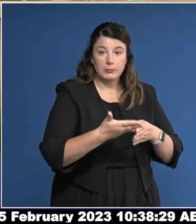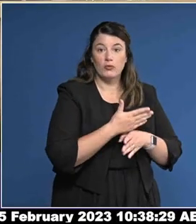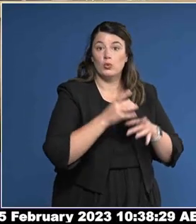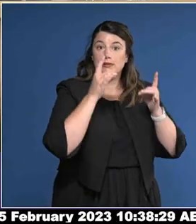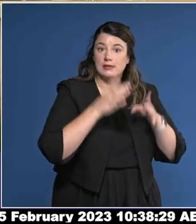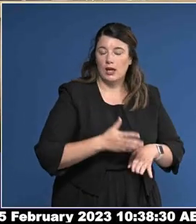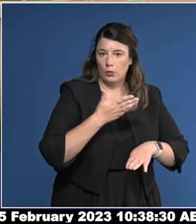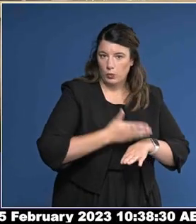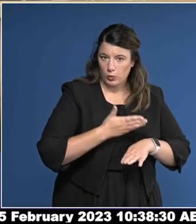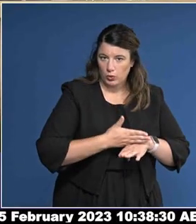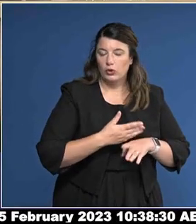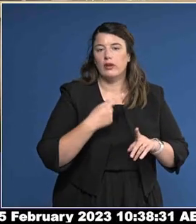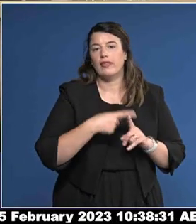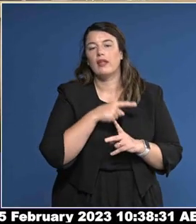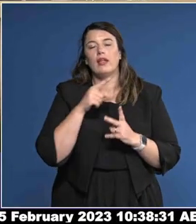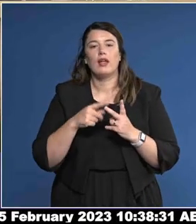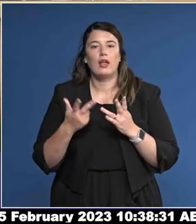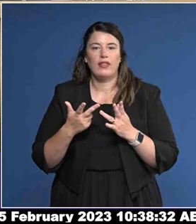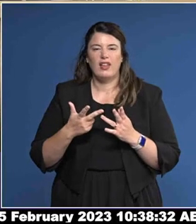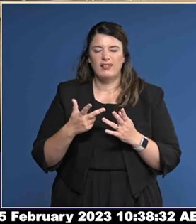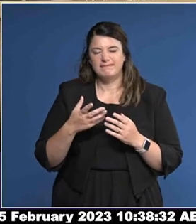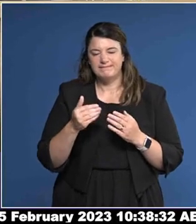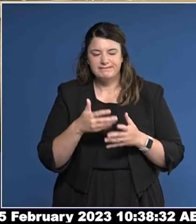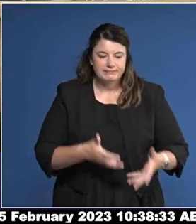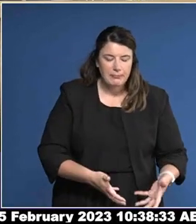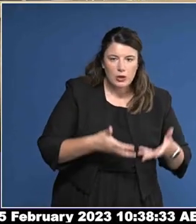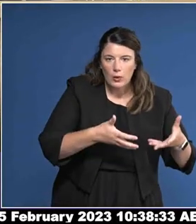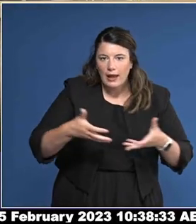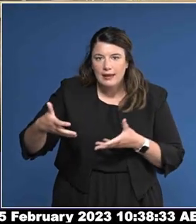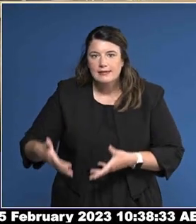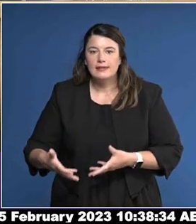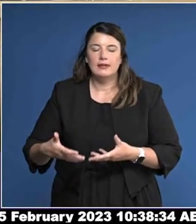And there's other - some other requirements around manual handling and safe practices in